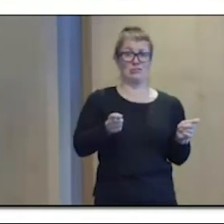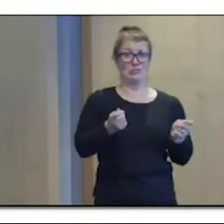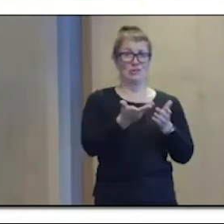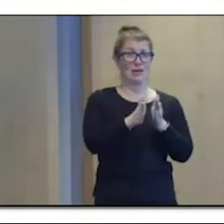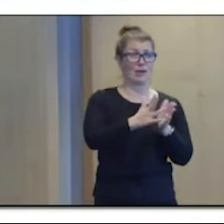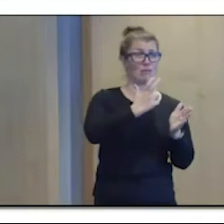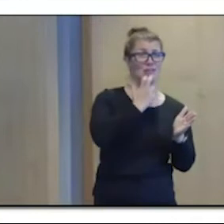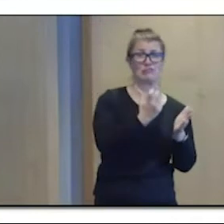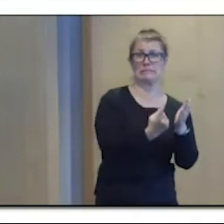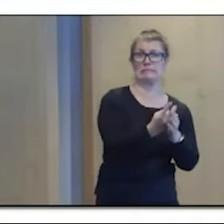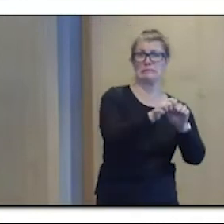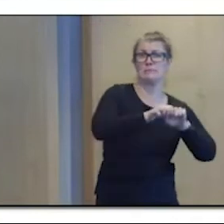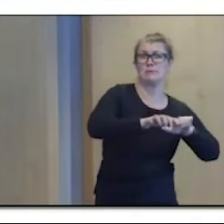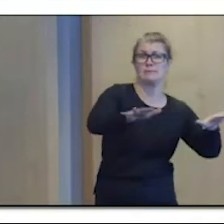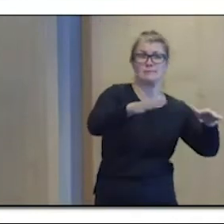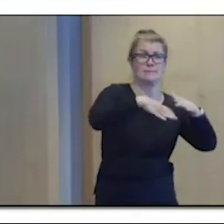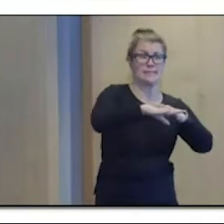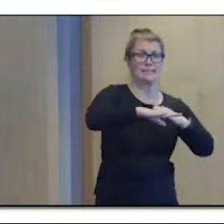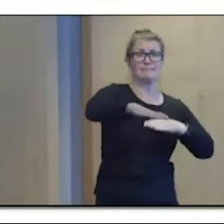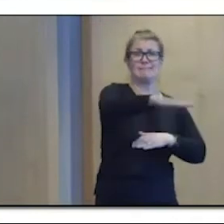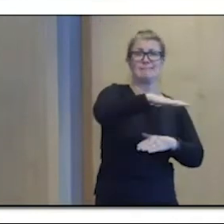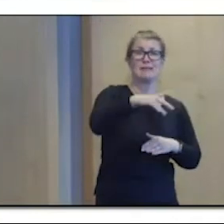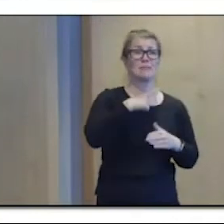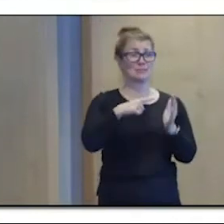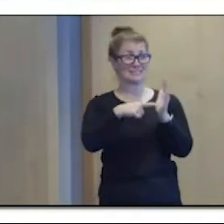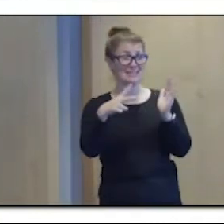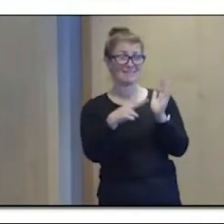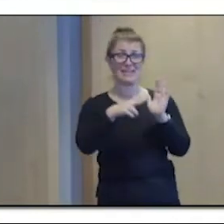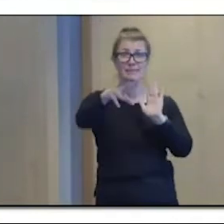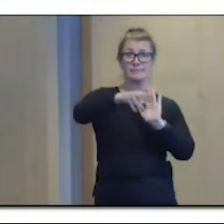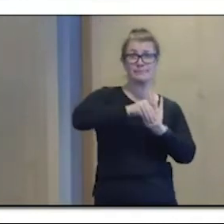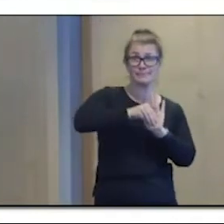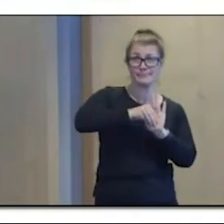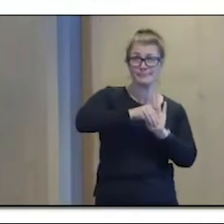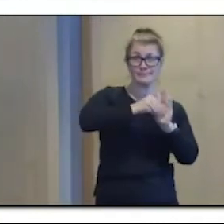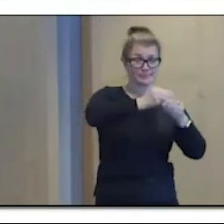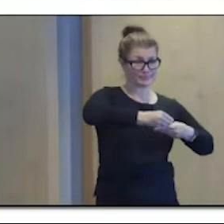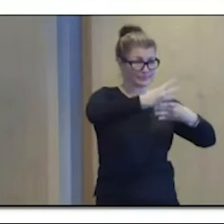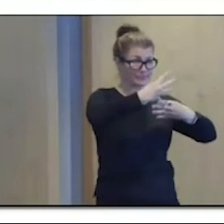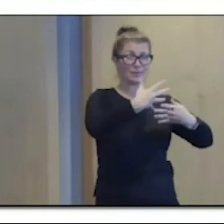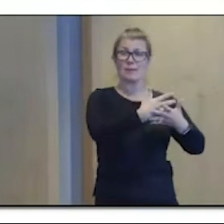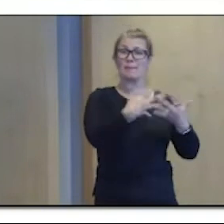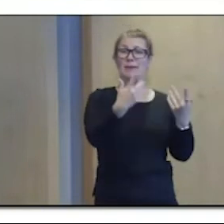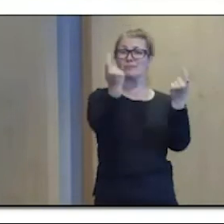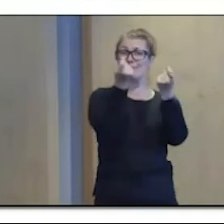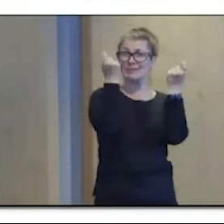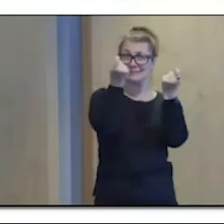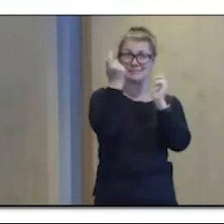because TV pickups are essentially where major events ensure that everybody